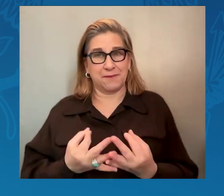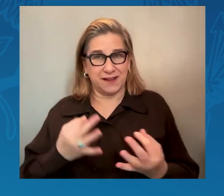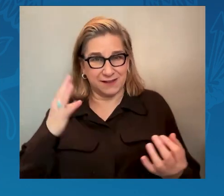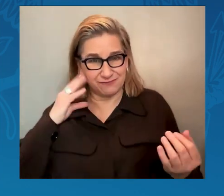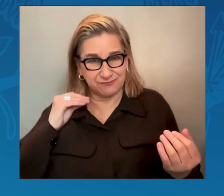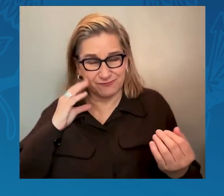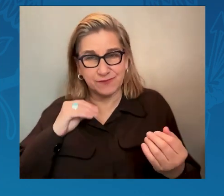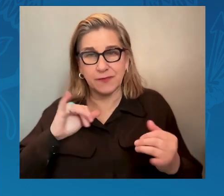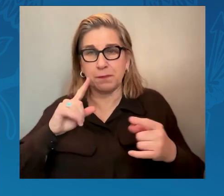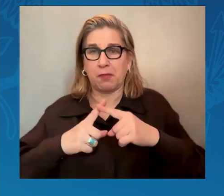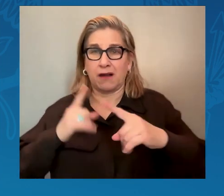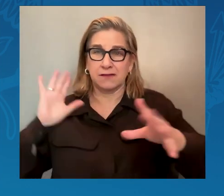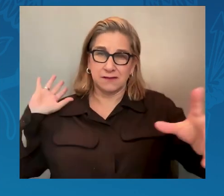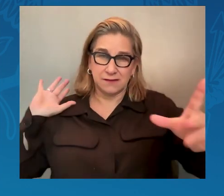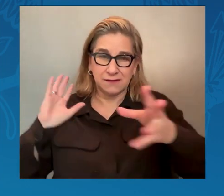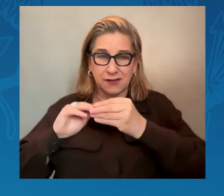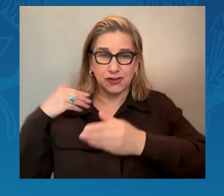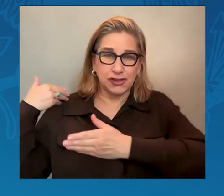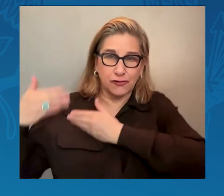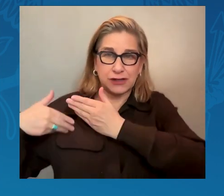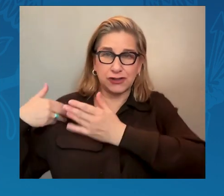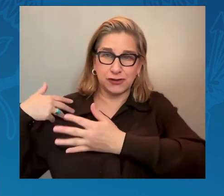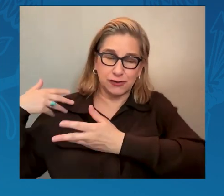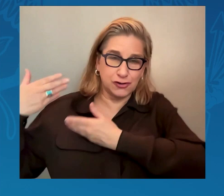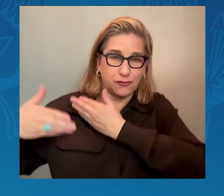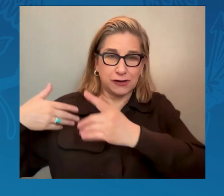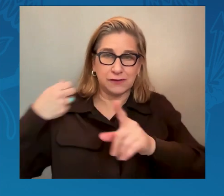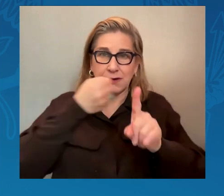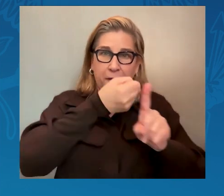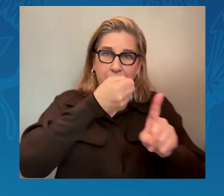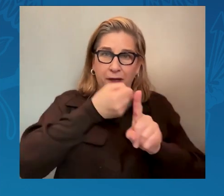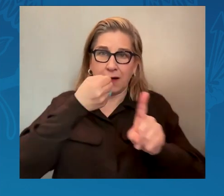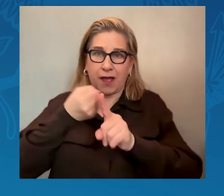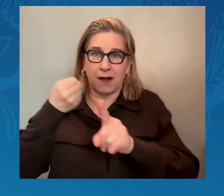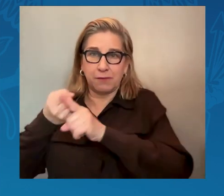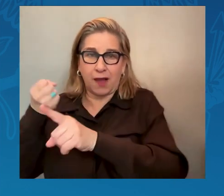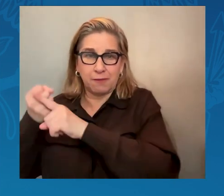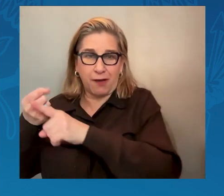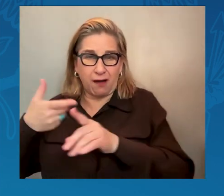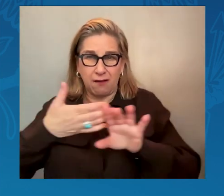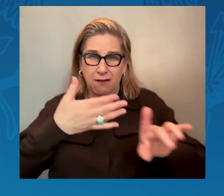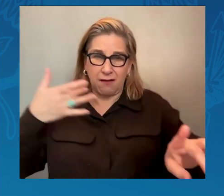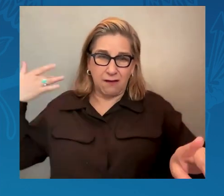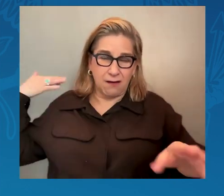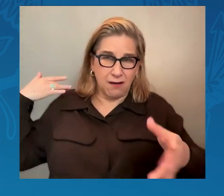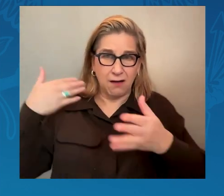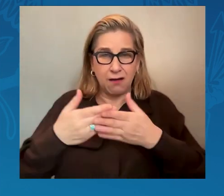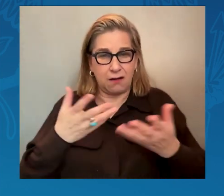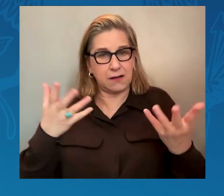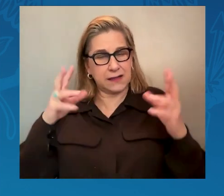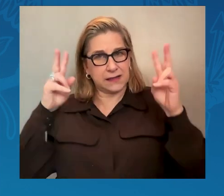which is part of the nature of this issue. Last year, our administration initiated the first